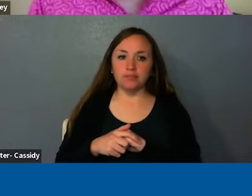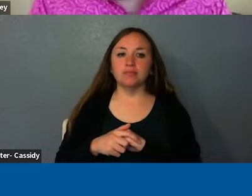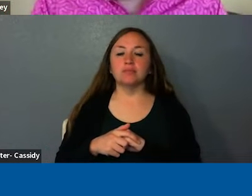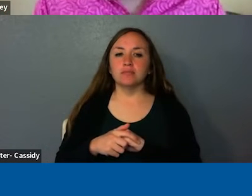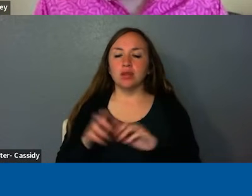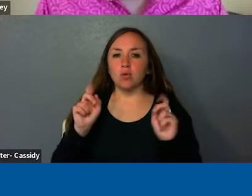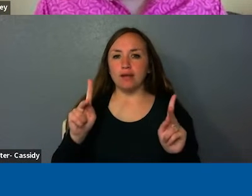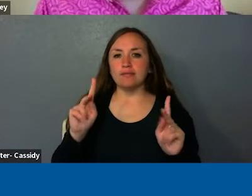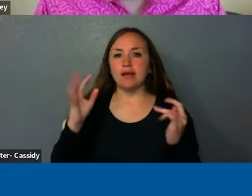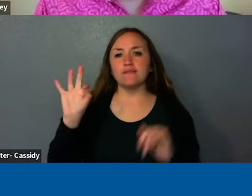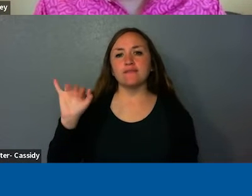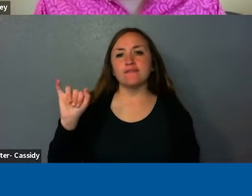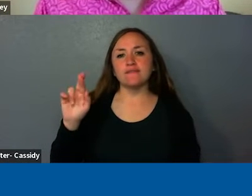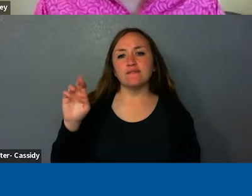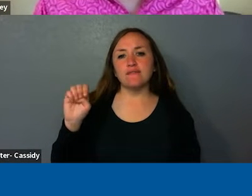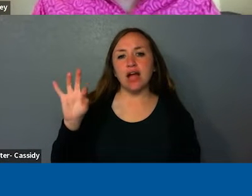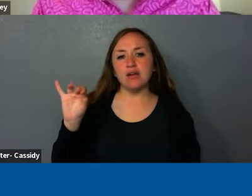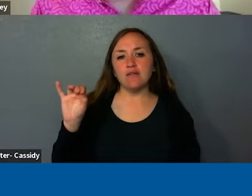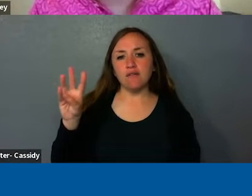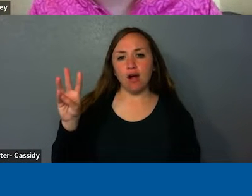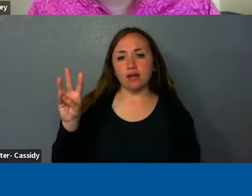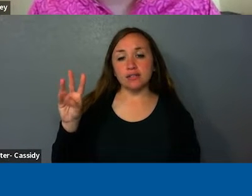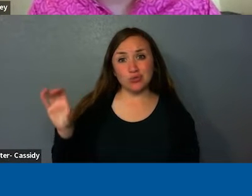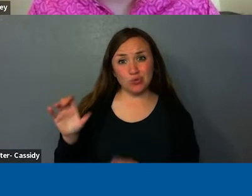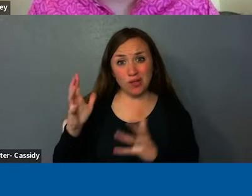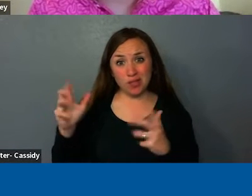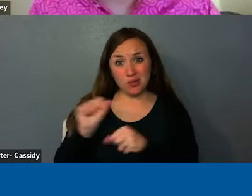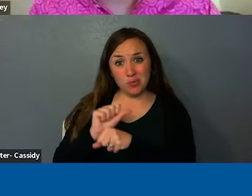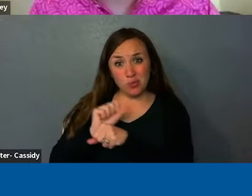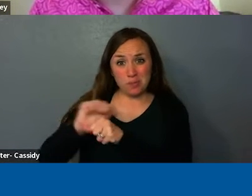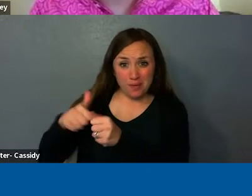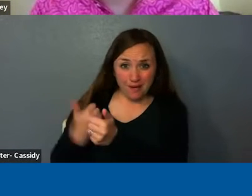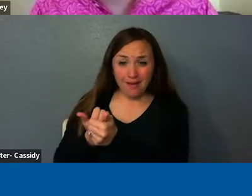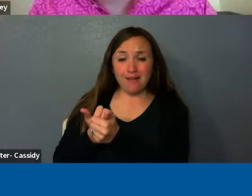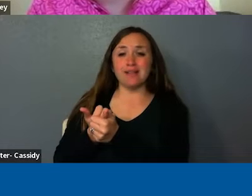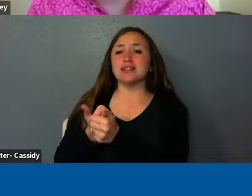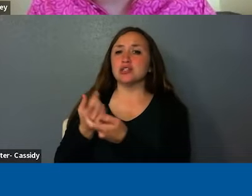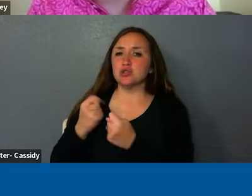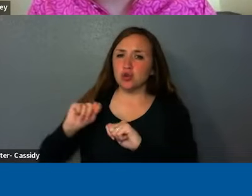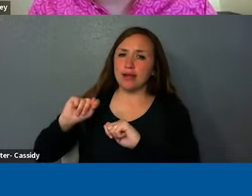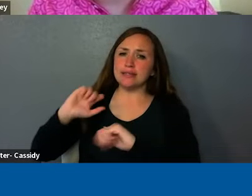Firefox currently did a lot of work behind the scenes to set up support and never really completed it.